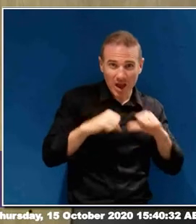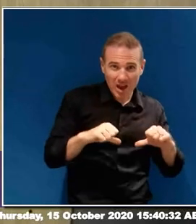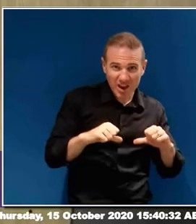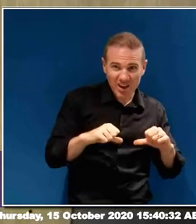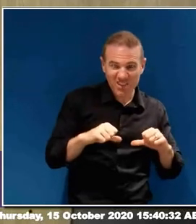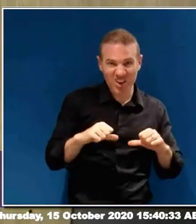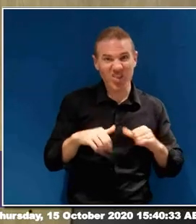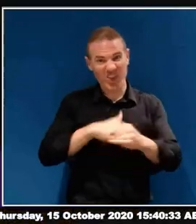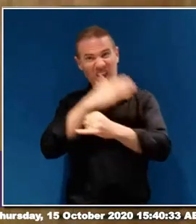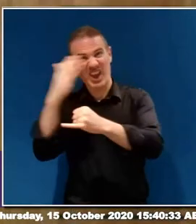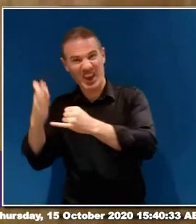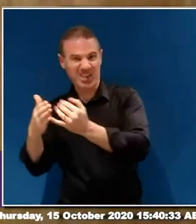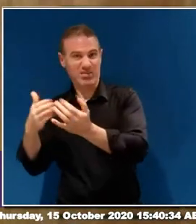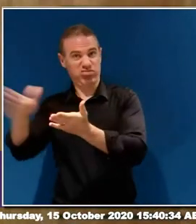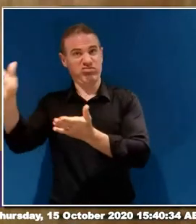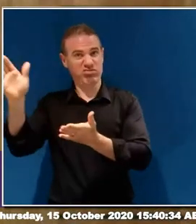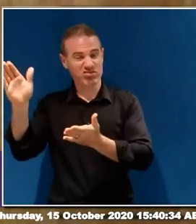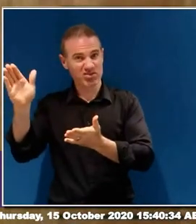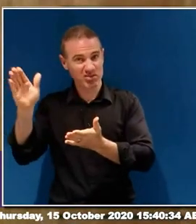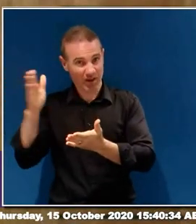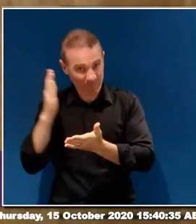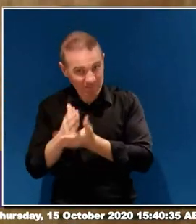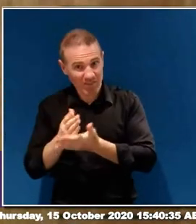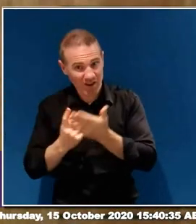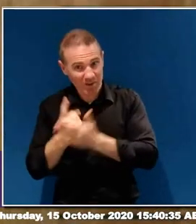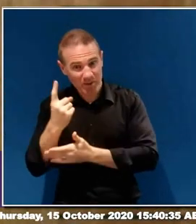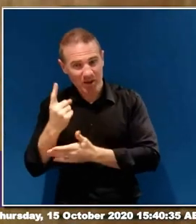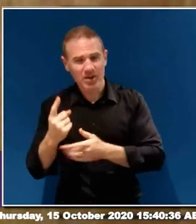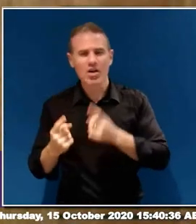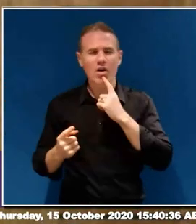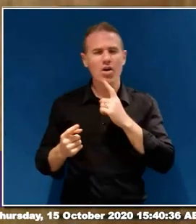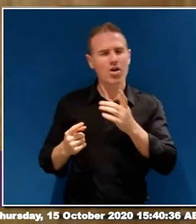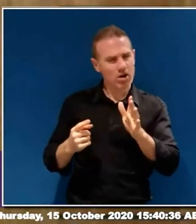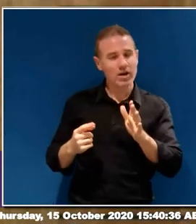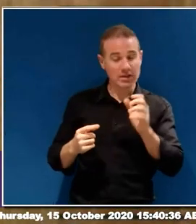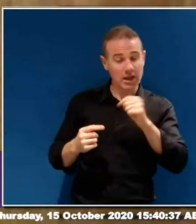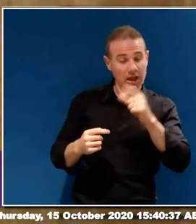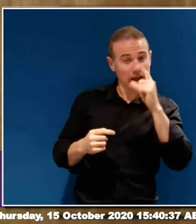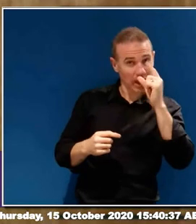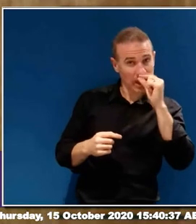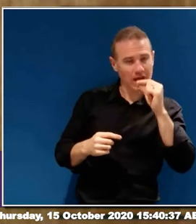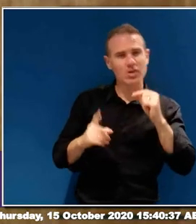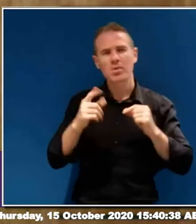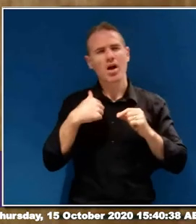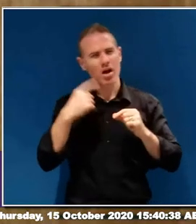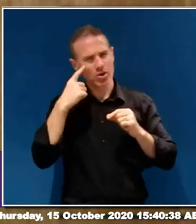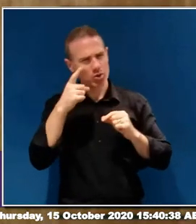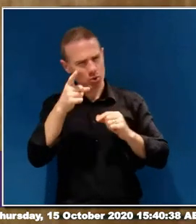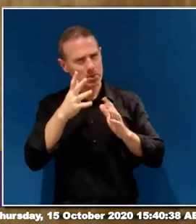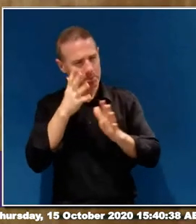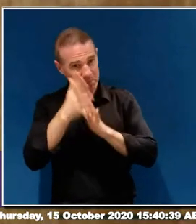I rather thought you were saying that's something that happens regularly? It does.